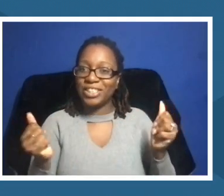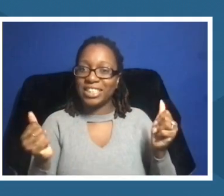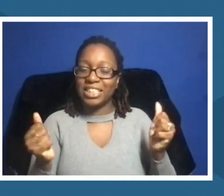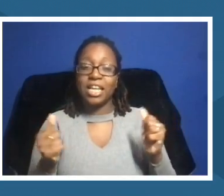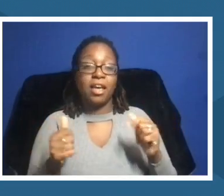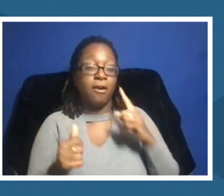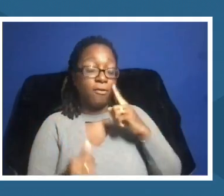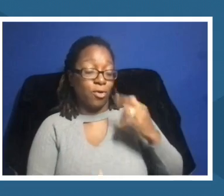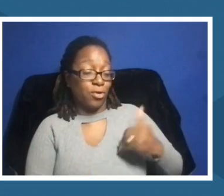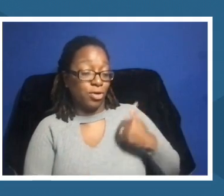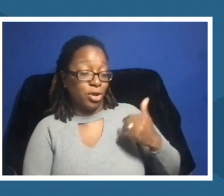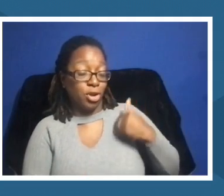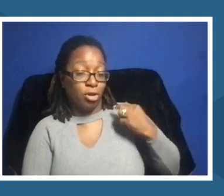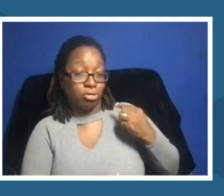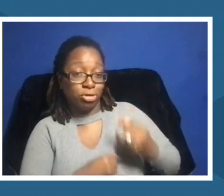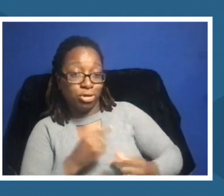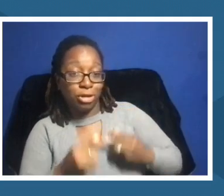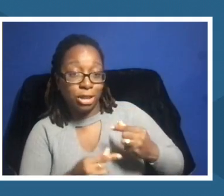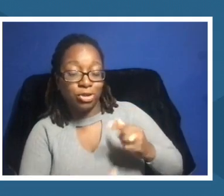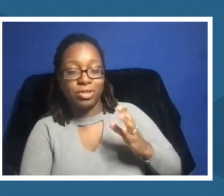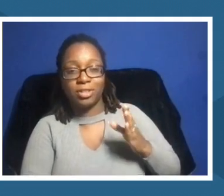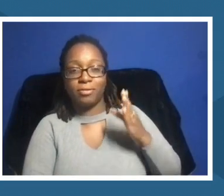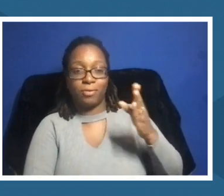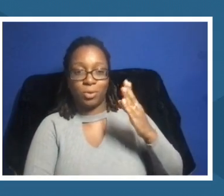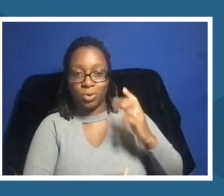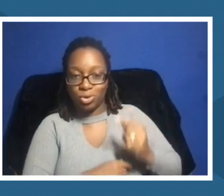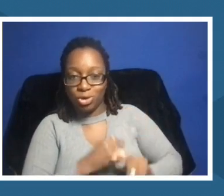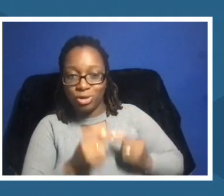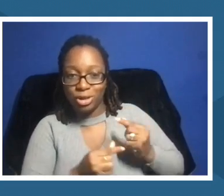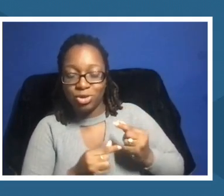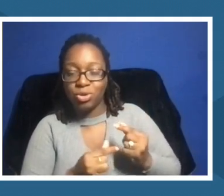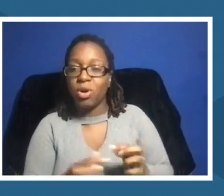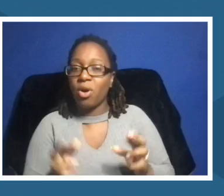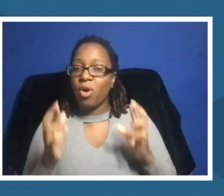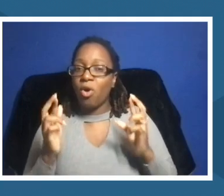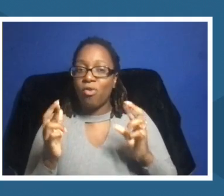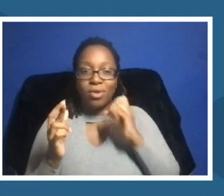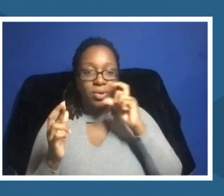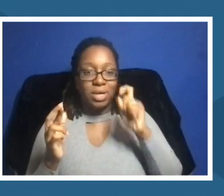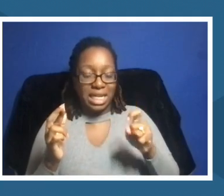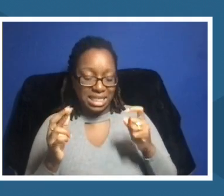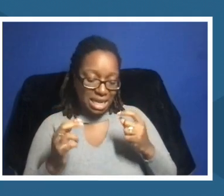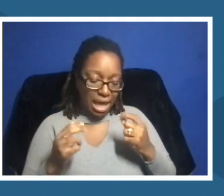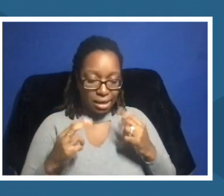future generations hopefully they don't have to have this question about